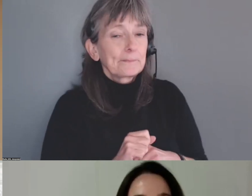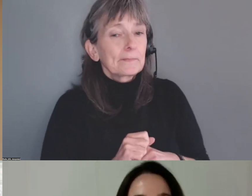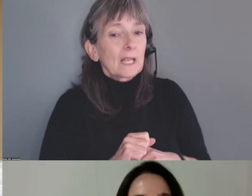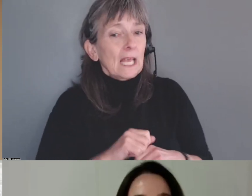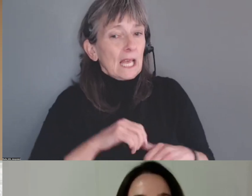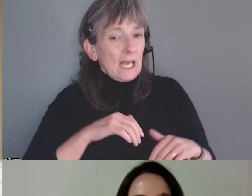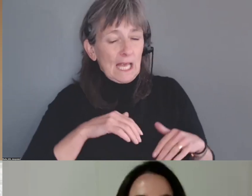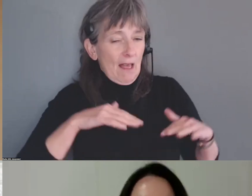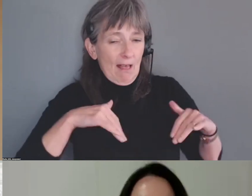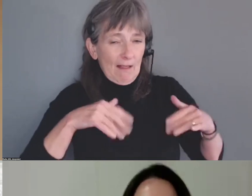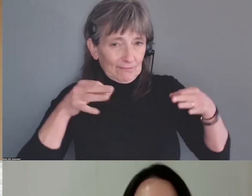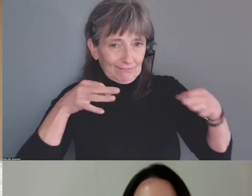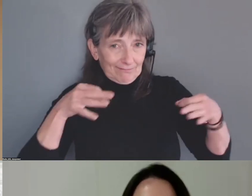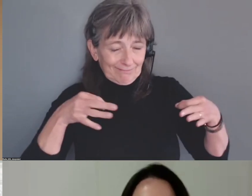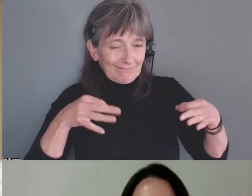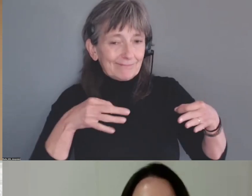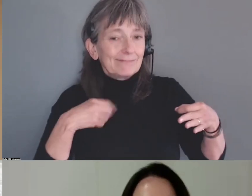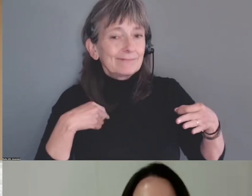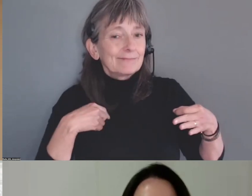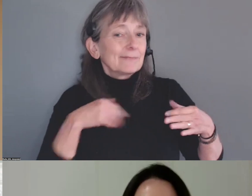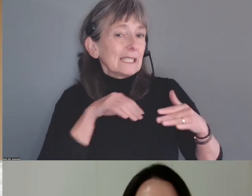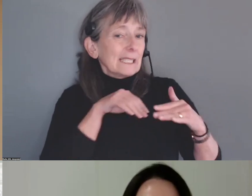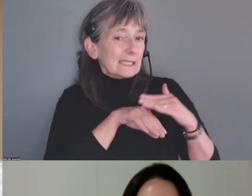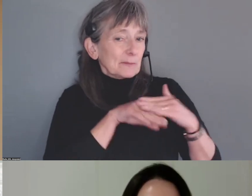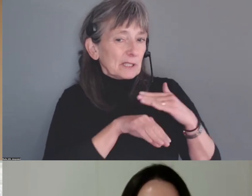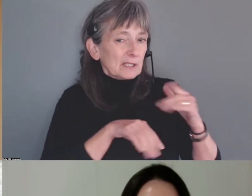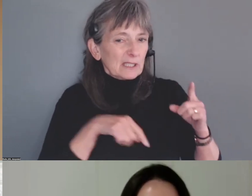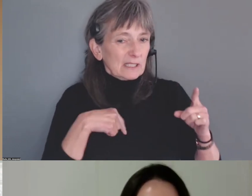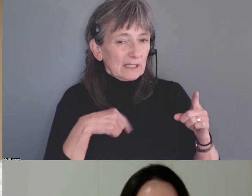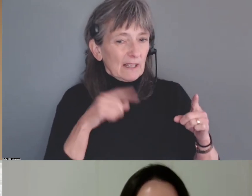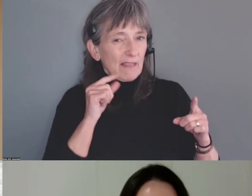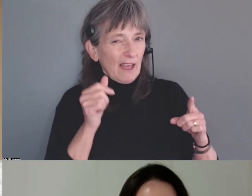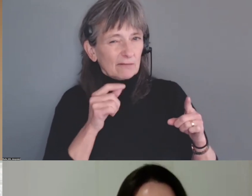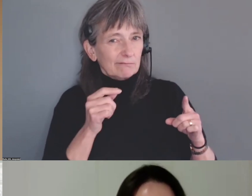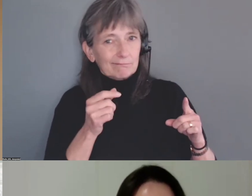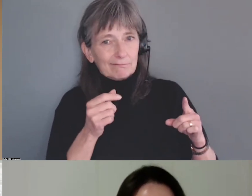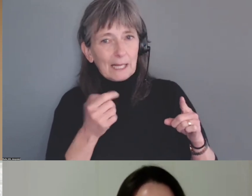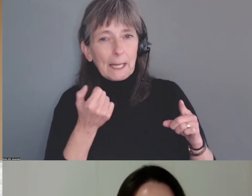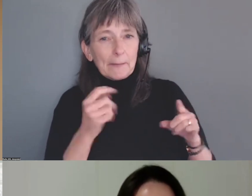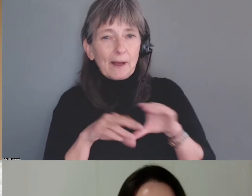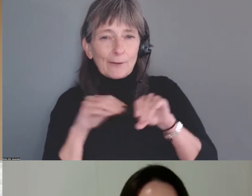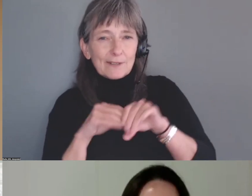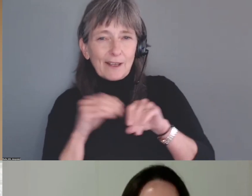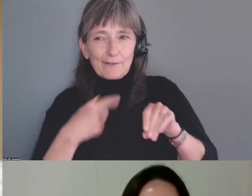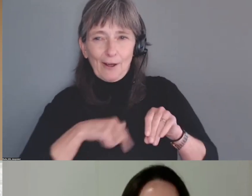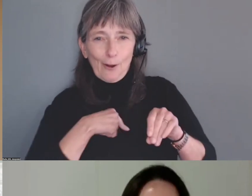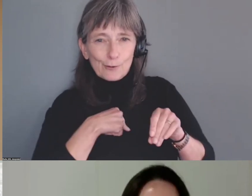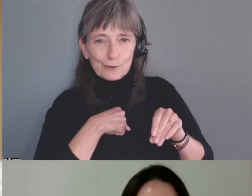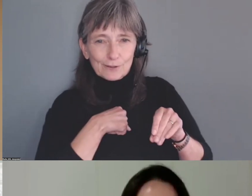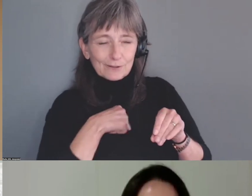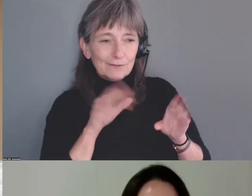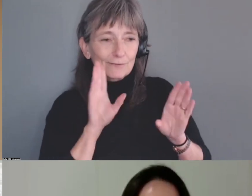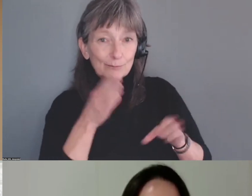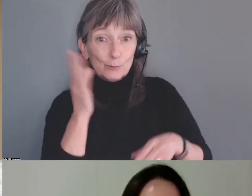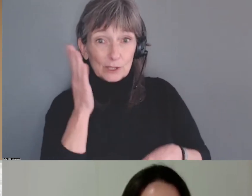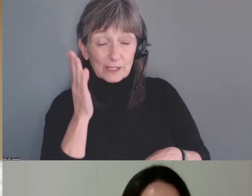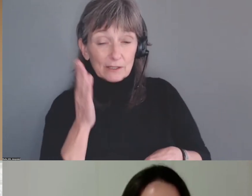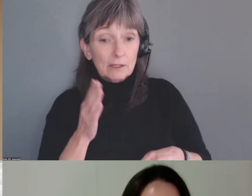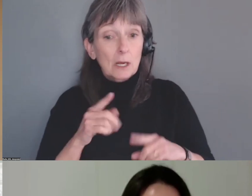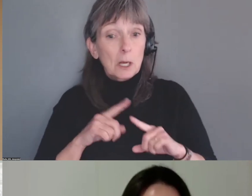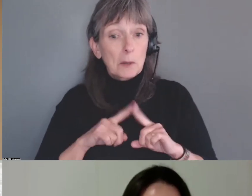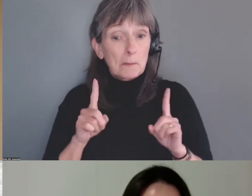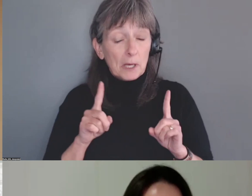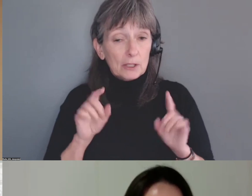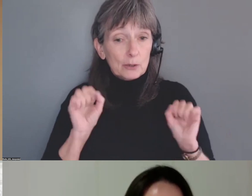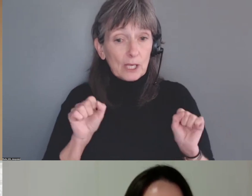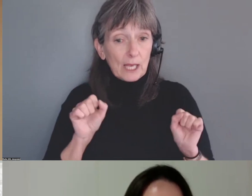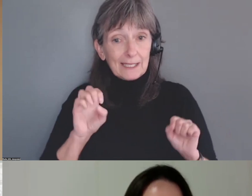in the demonstration because it was outside of the topic of this conversation, but you can use EPUBs,